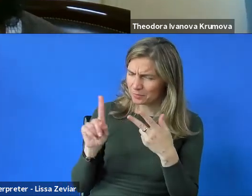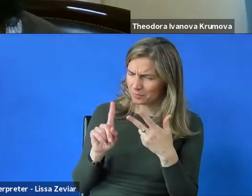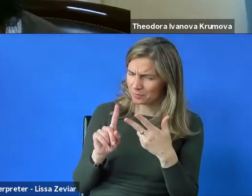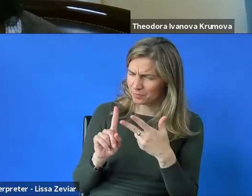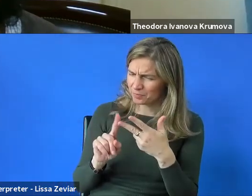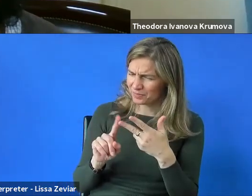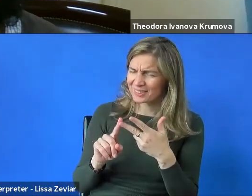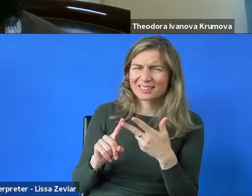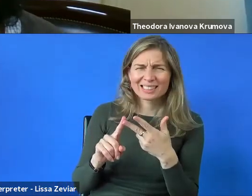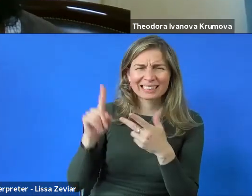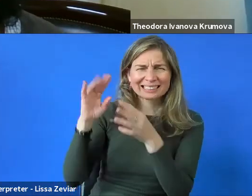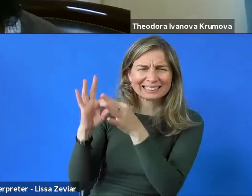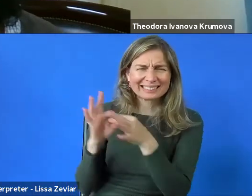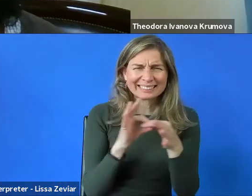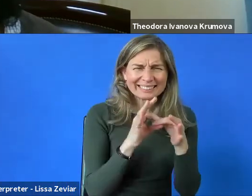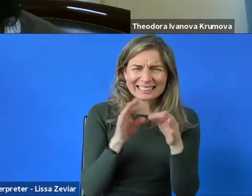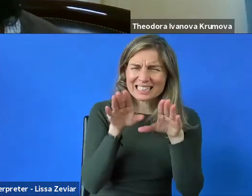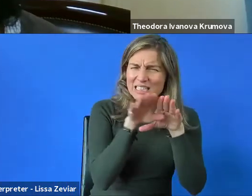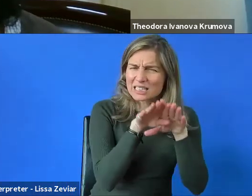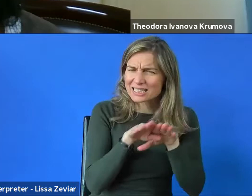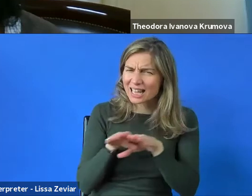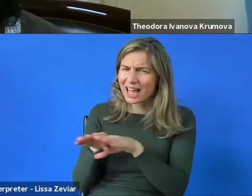but I am not sure, could you repeat it, please?